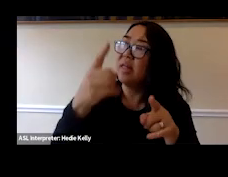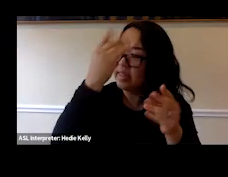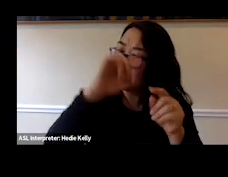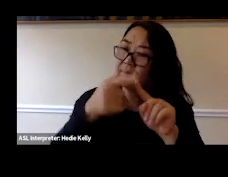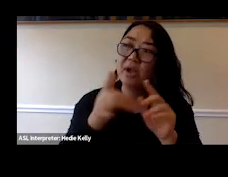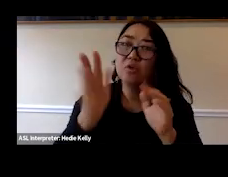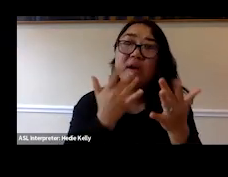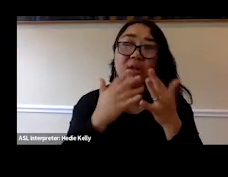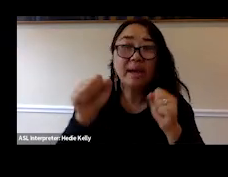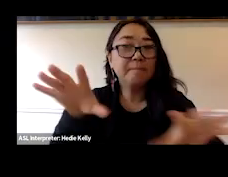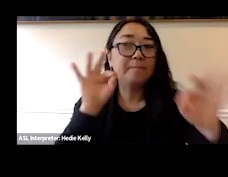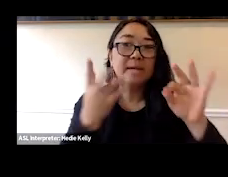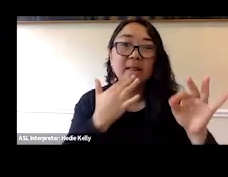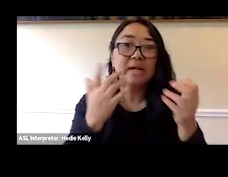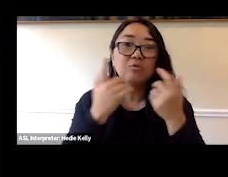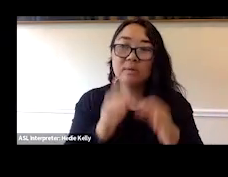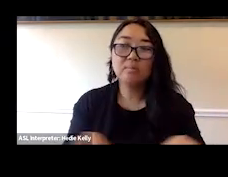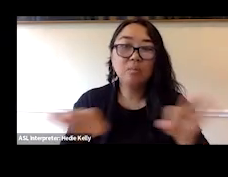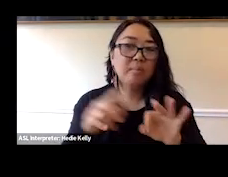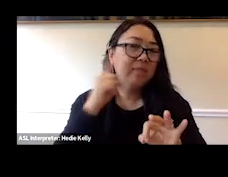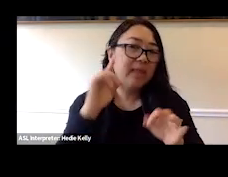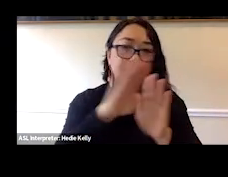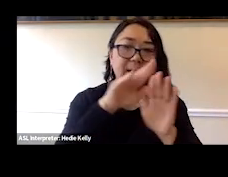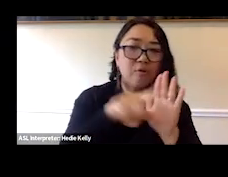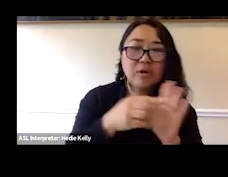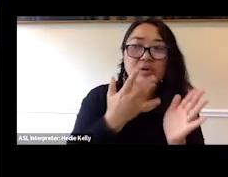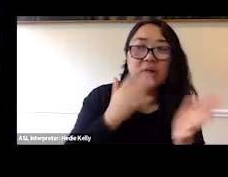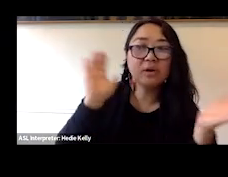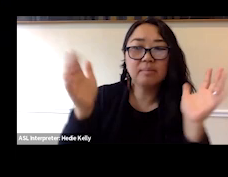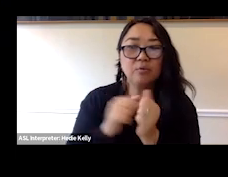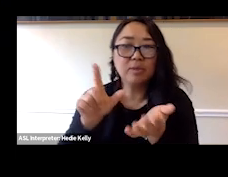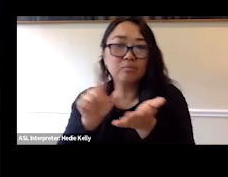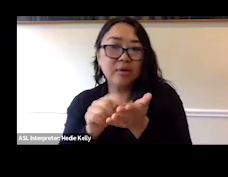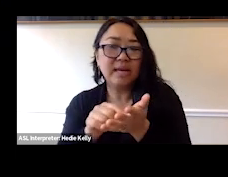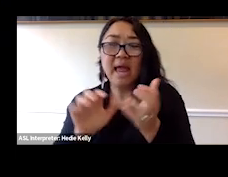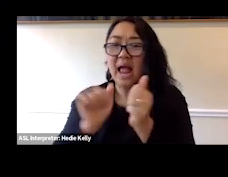to play against each other and how and when you're going to use them.